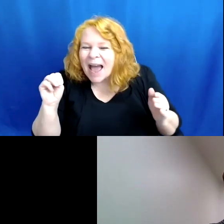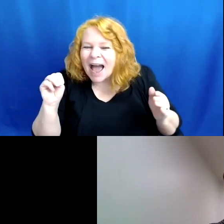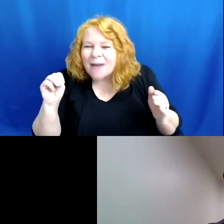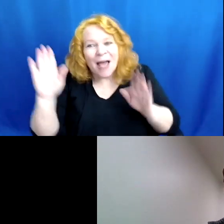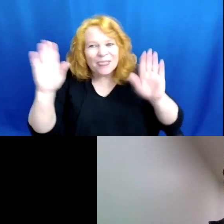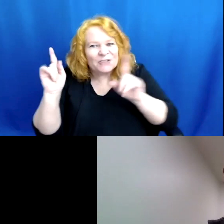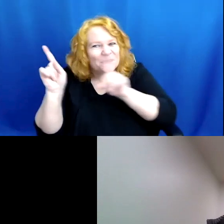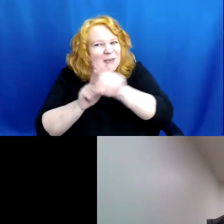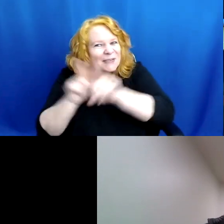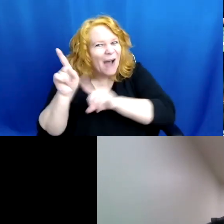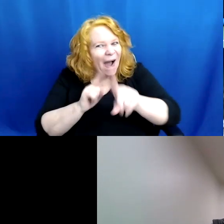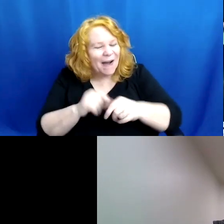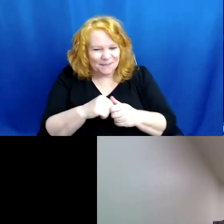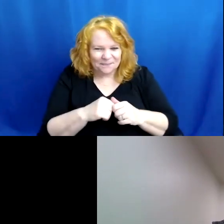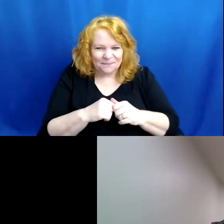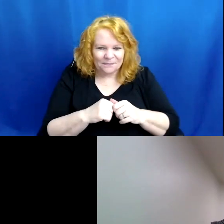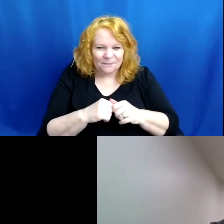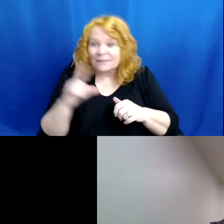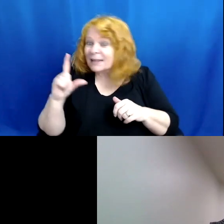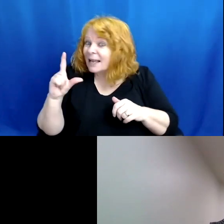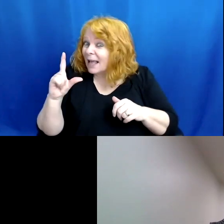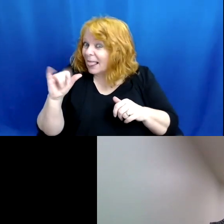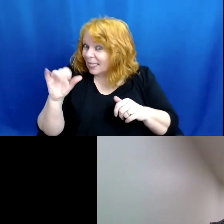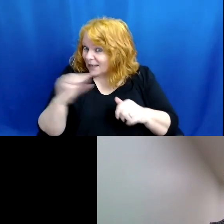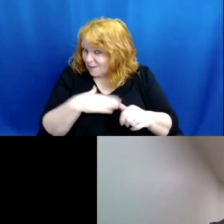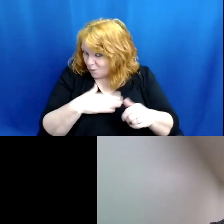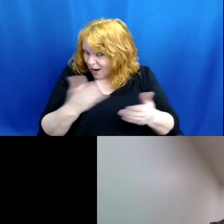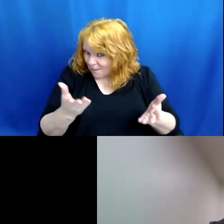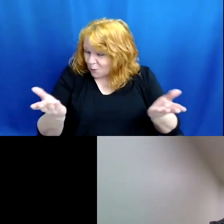Megan: Liam we are happy you are here again.